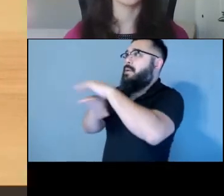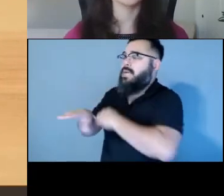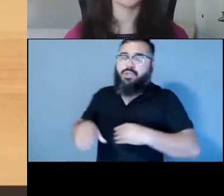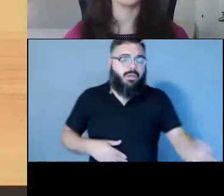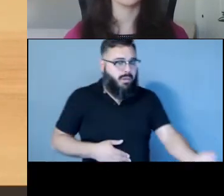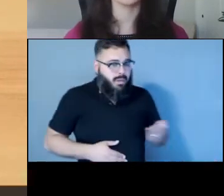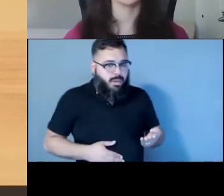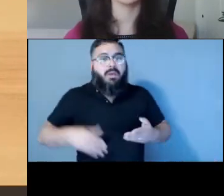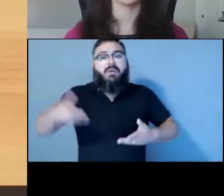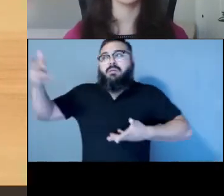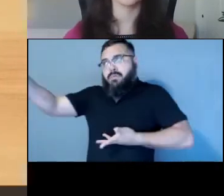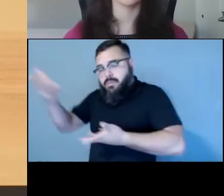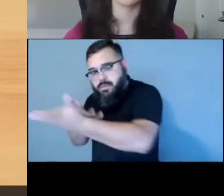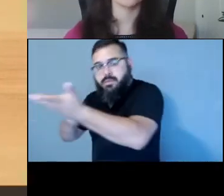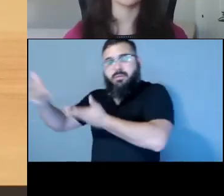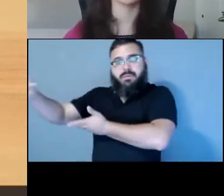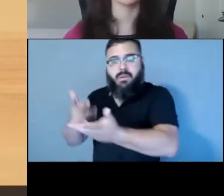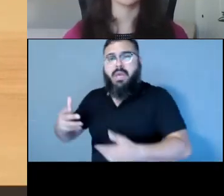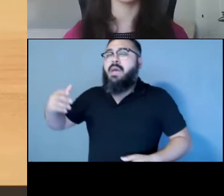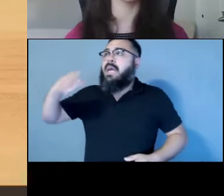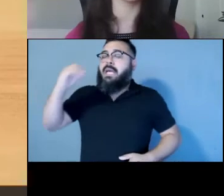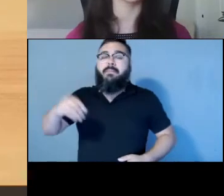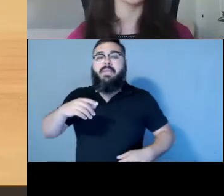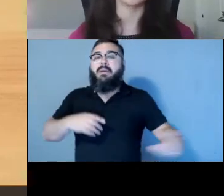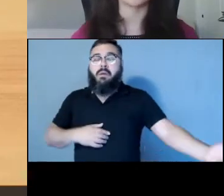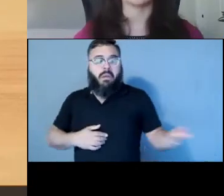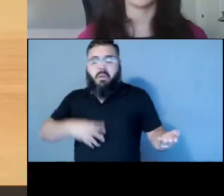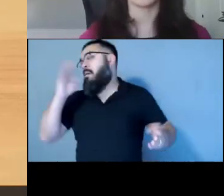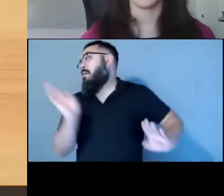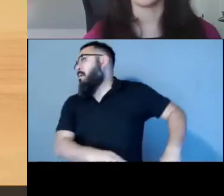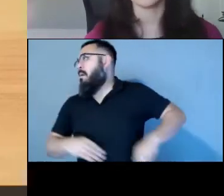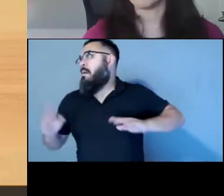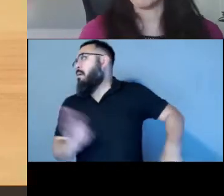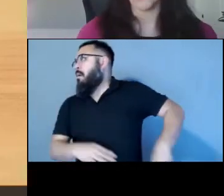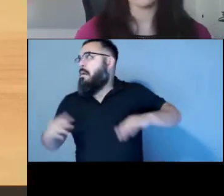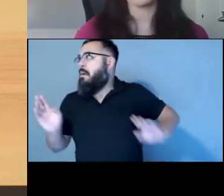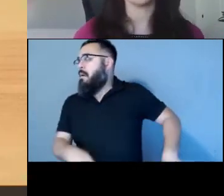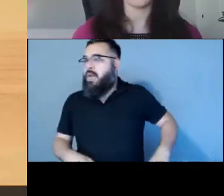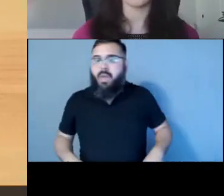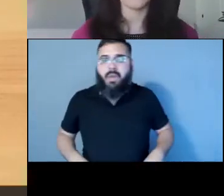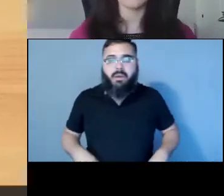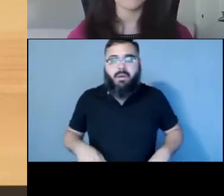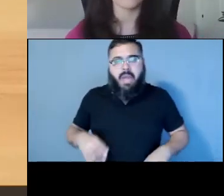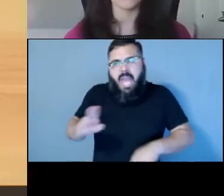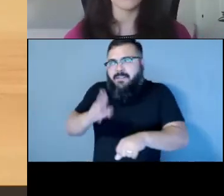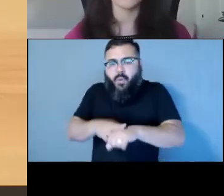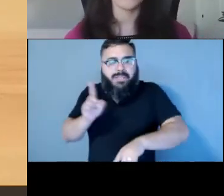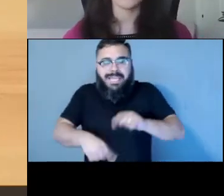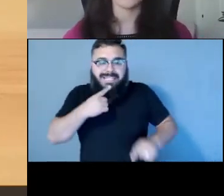of course, the employer shouldn't ignore their request, the employer should also just not say just no, and then not follow up.